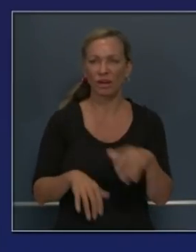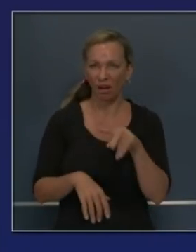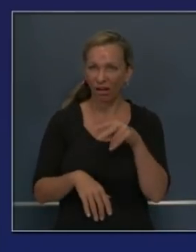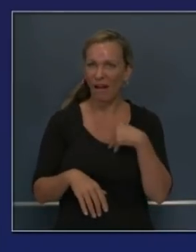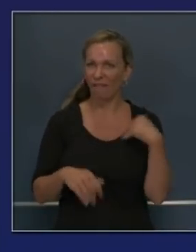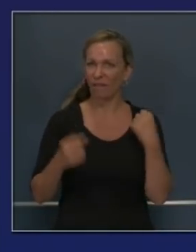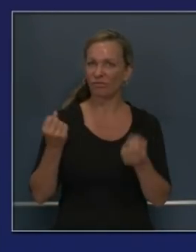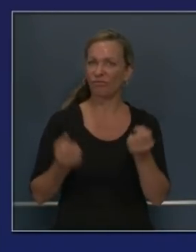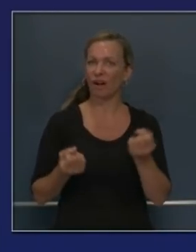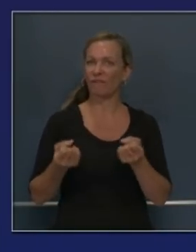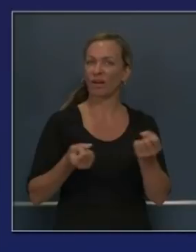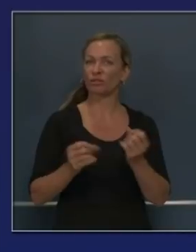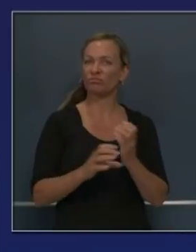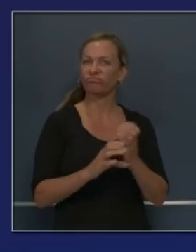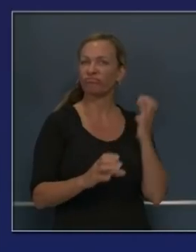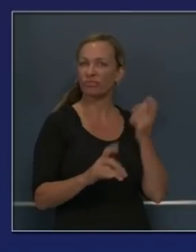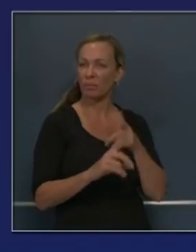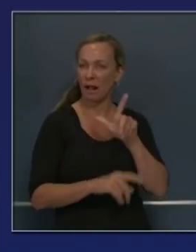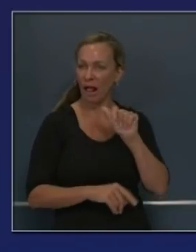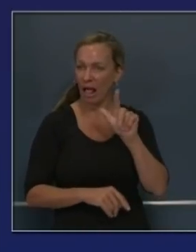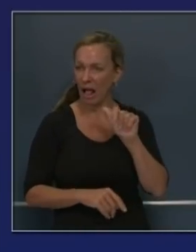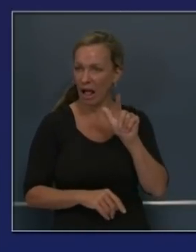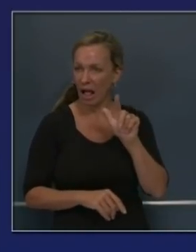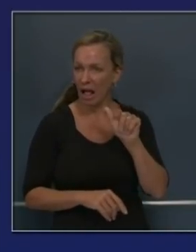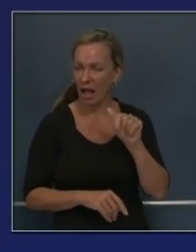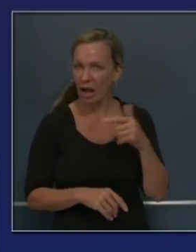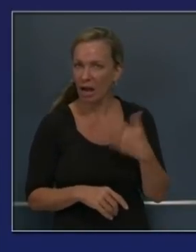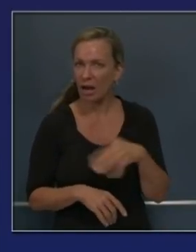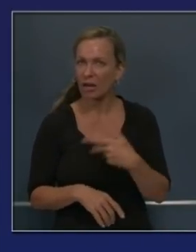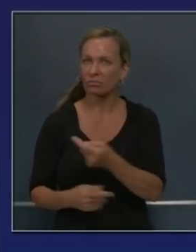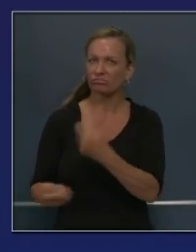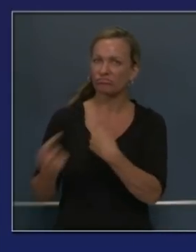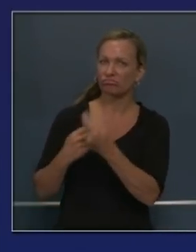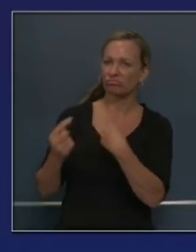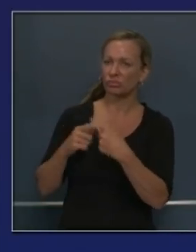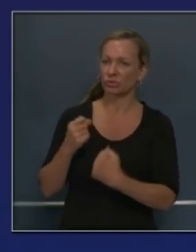POINT OF DEEP PRIDE, I SAW IT FIRSTHAND ON SATURDAY, I SAW FIRSTHAND ON SUNDAY AS WE WERE UP THERE IN THE LIVERMORE AREA